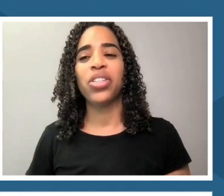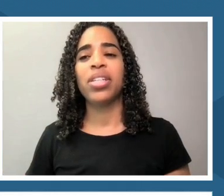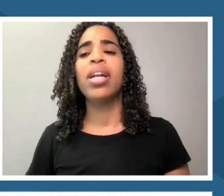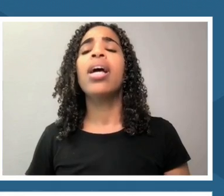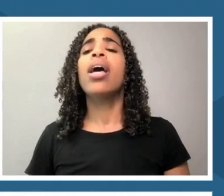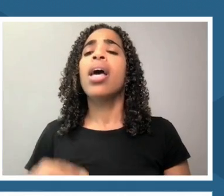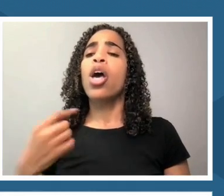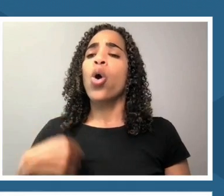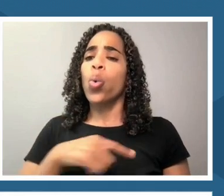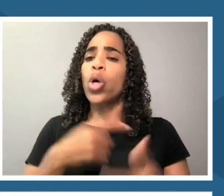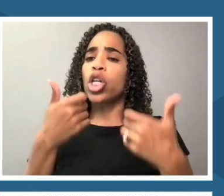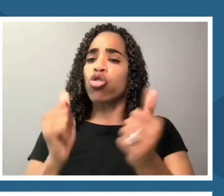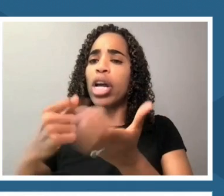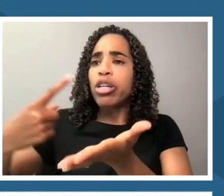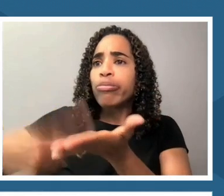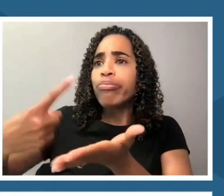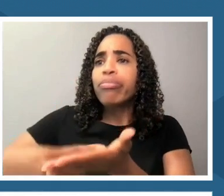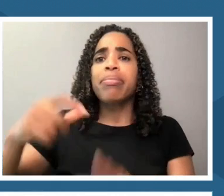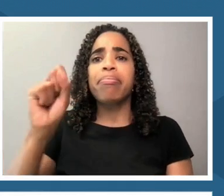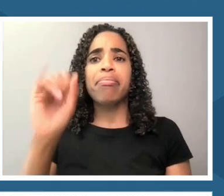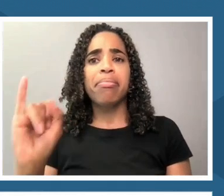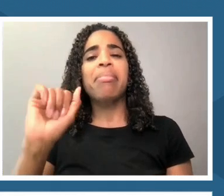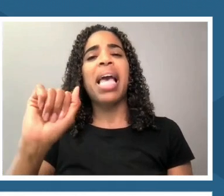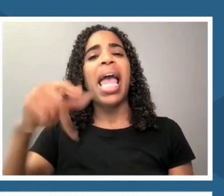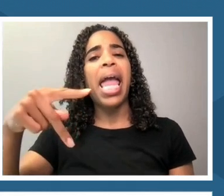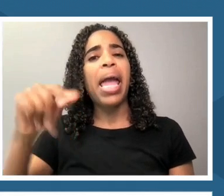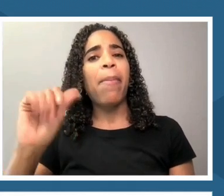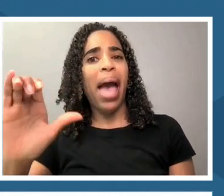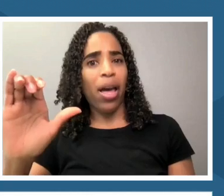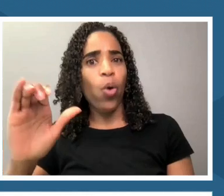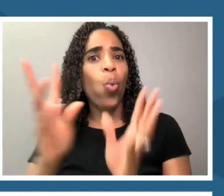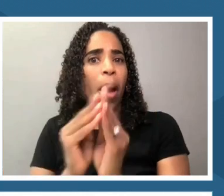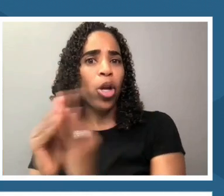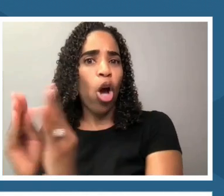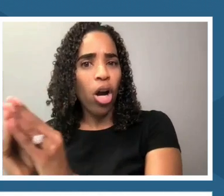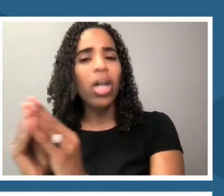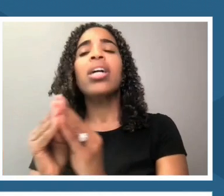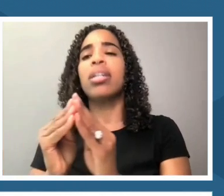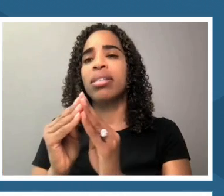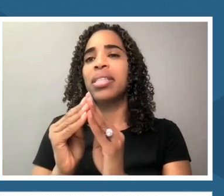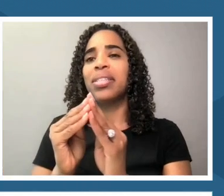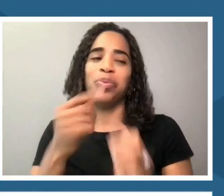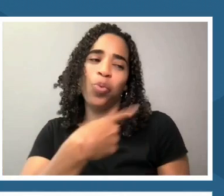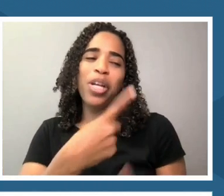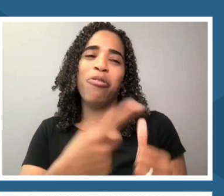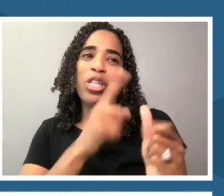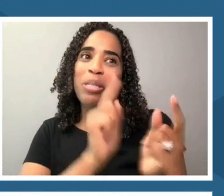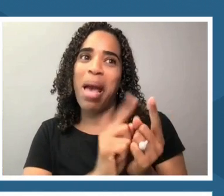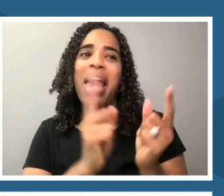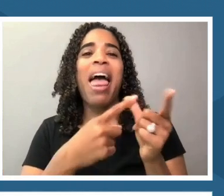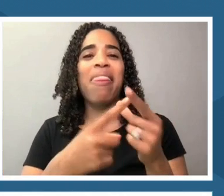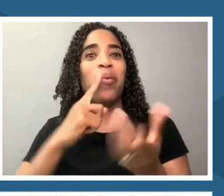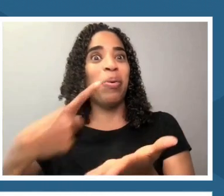which is a smithsonian apac webinar series where andrea and fi first met and collaborated we're going to be talking